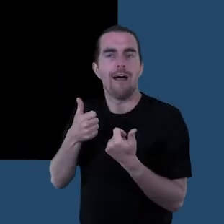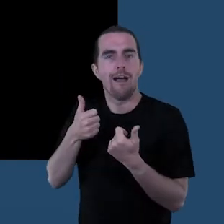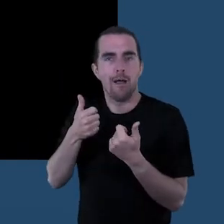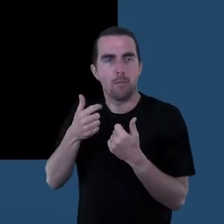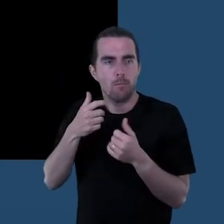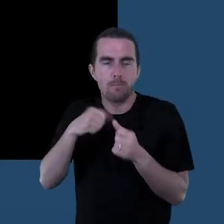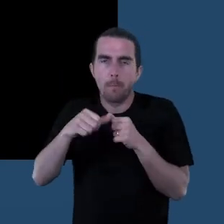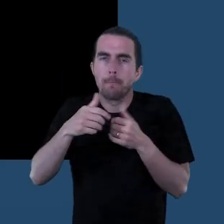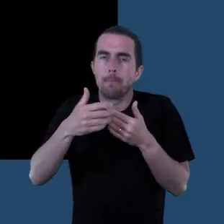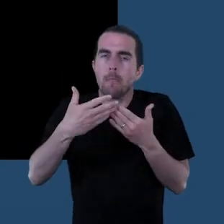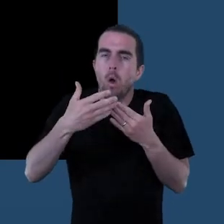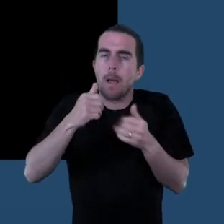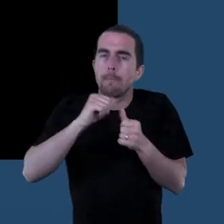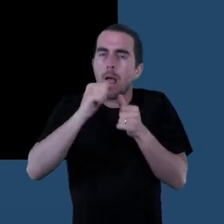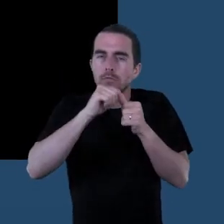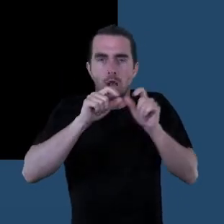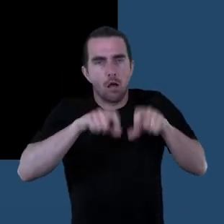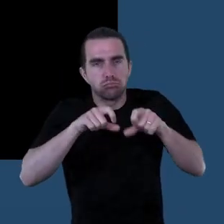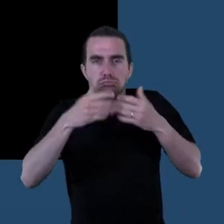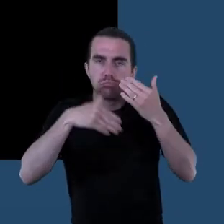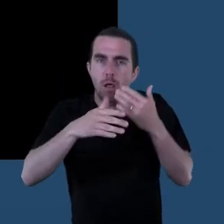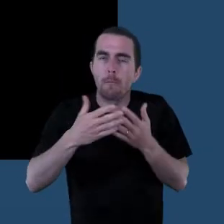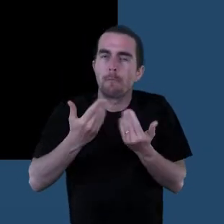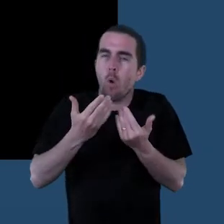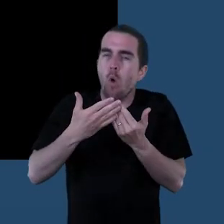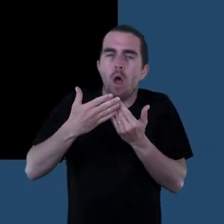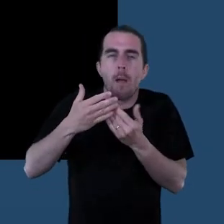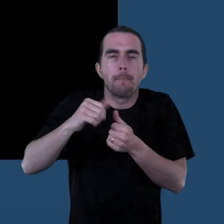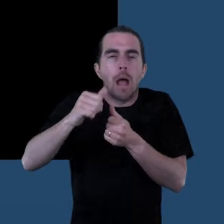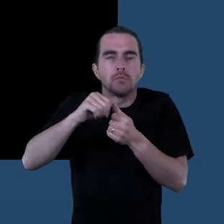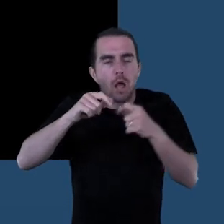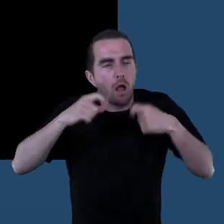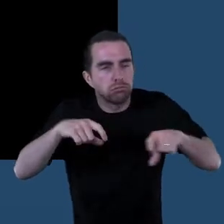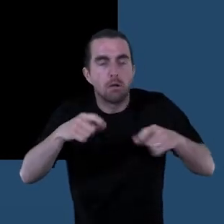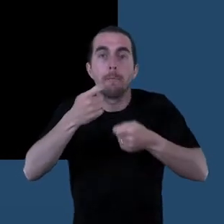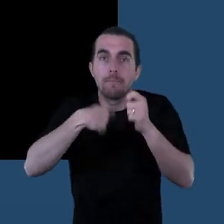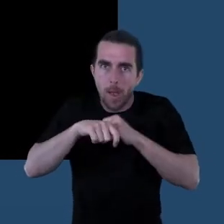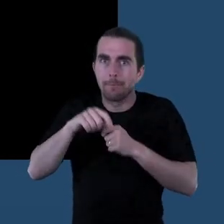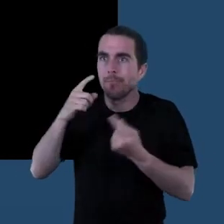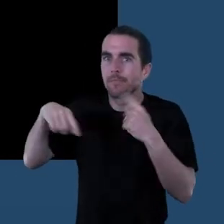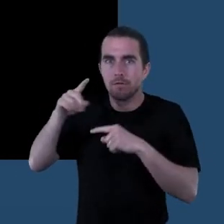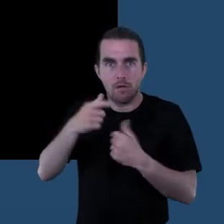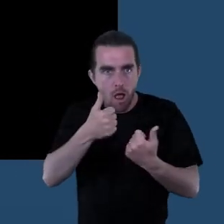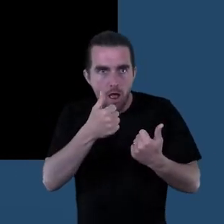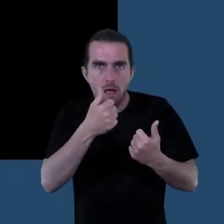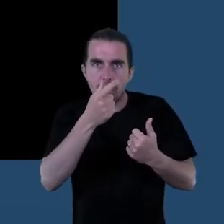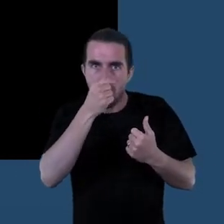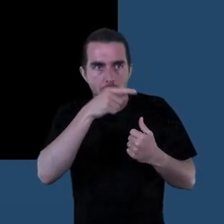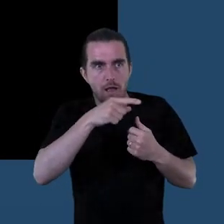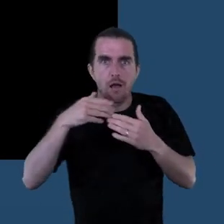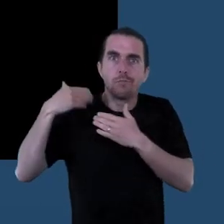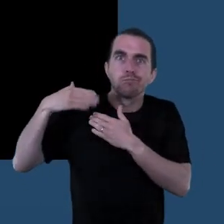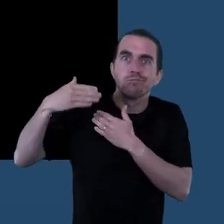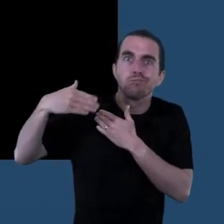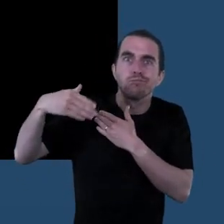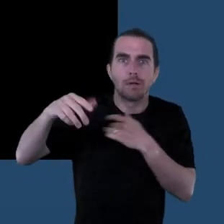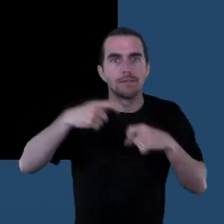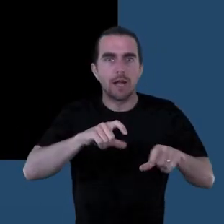with an even better result in a way to actually preserve the collection. So it's a very collaborative piece of work that we do